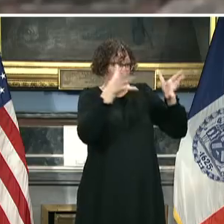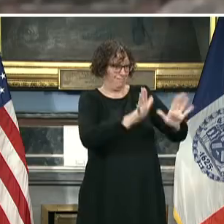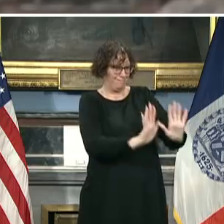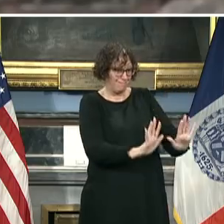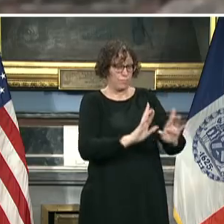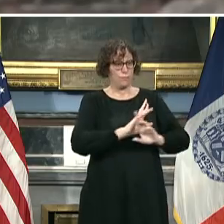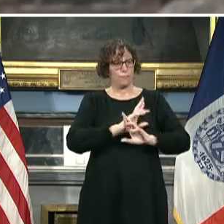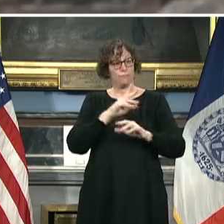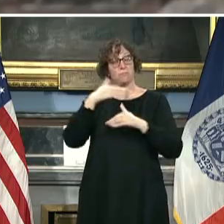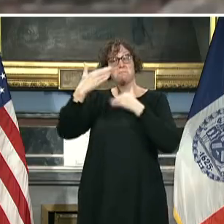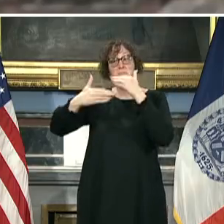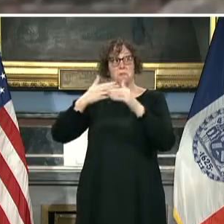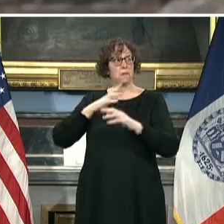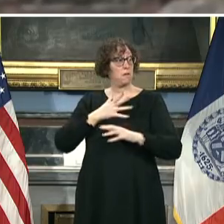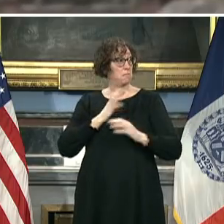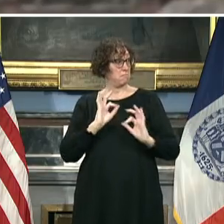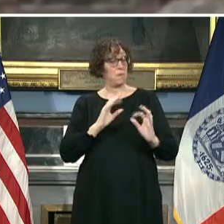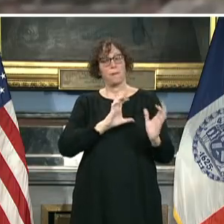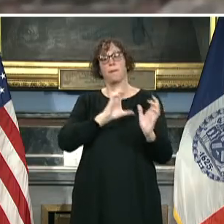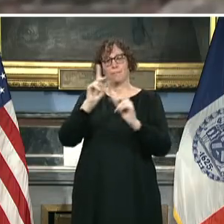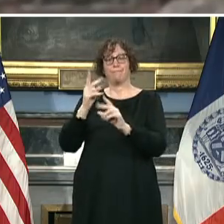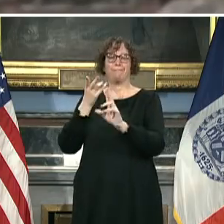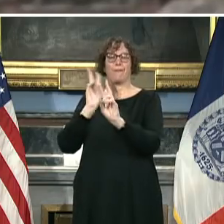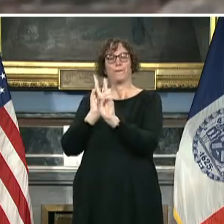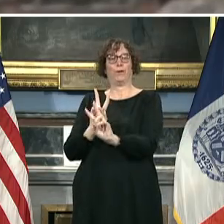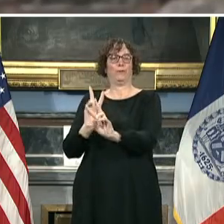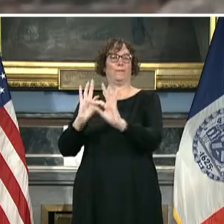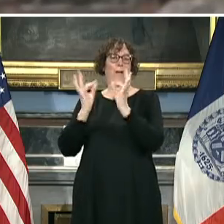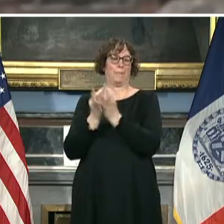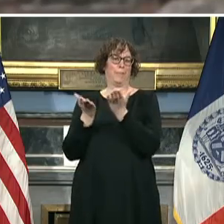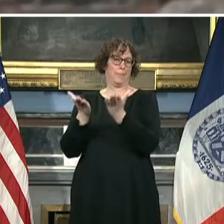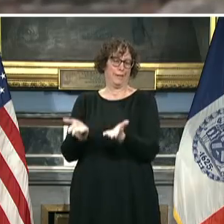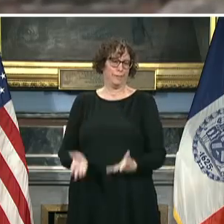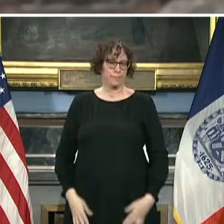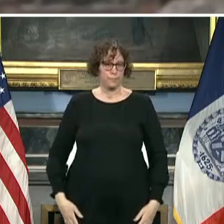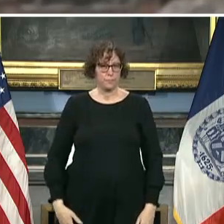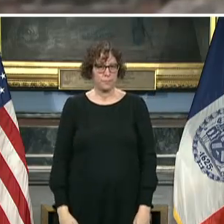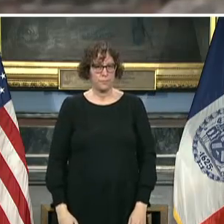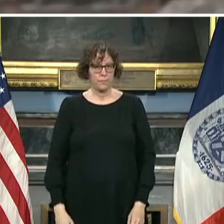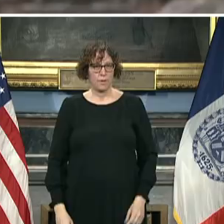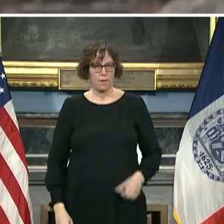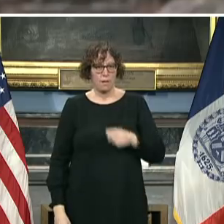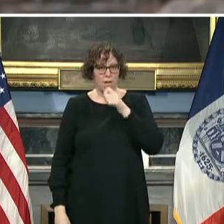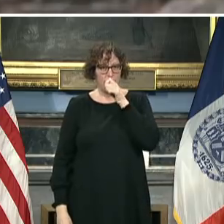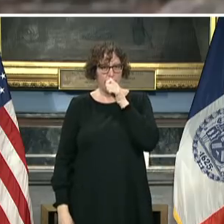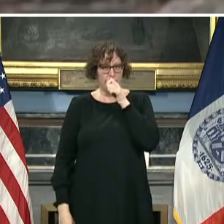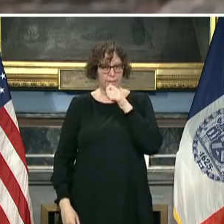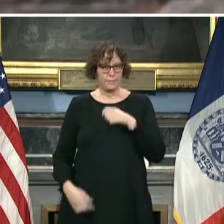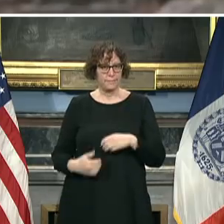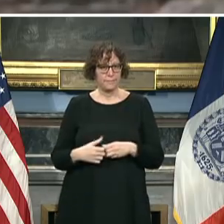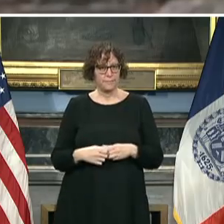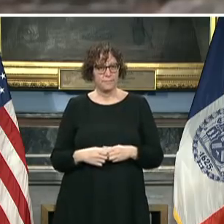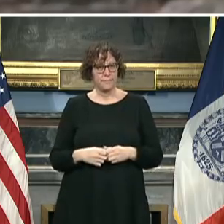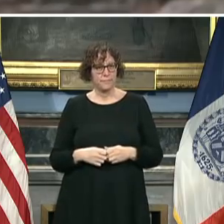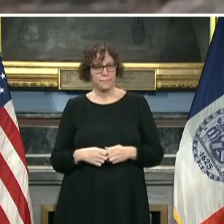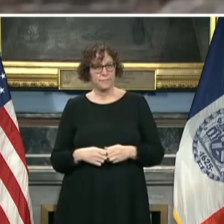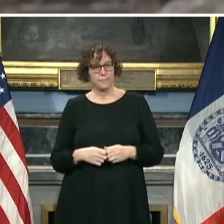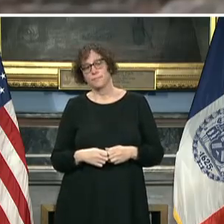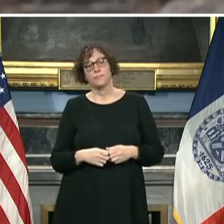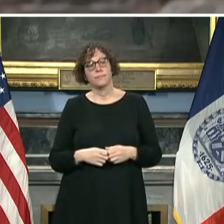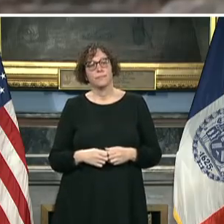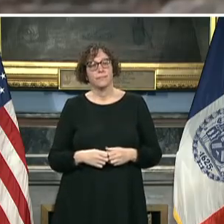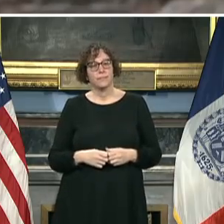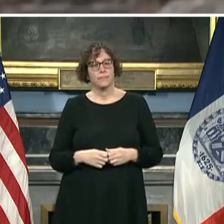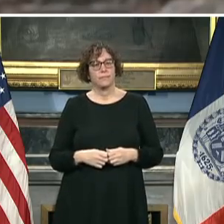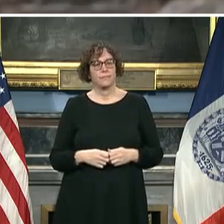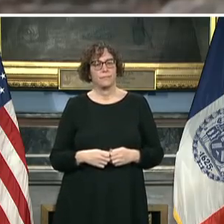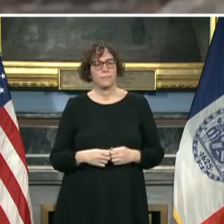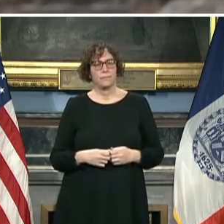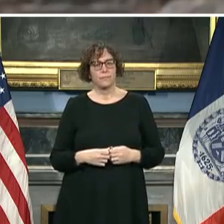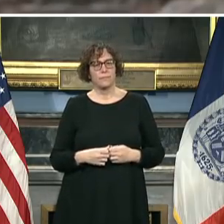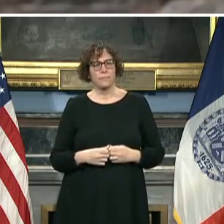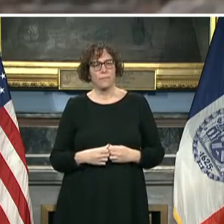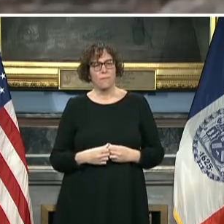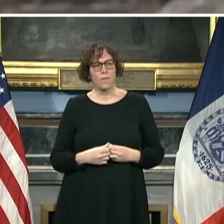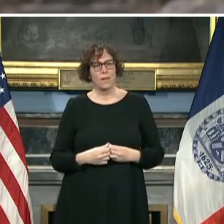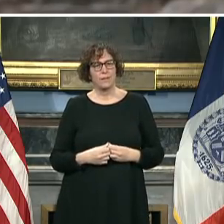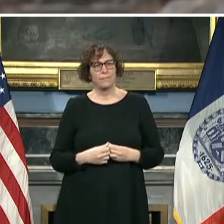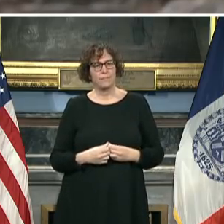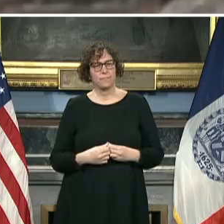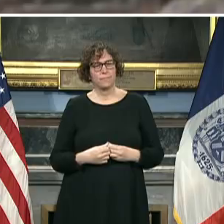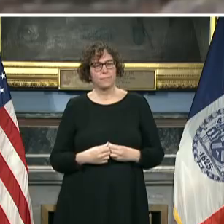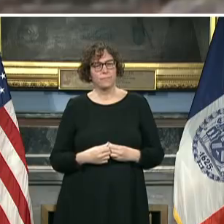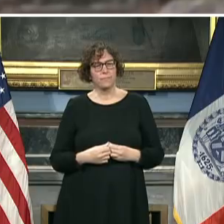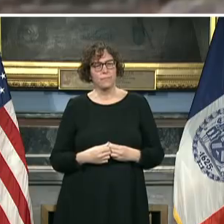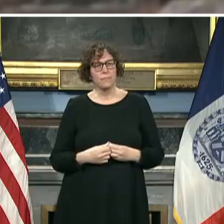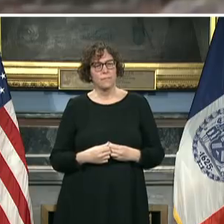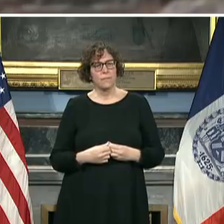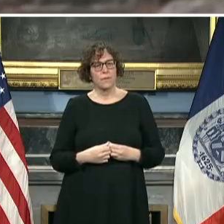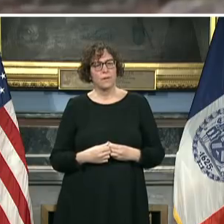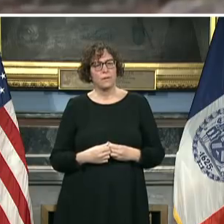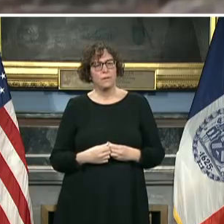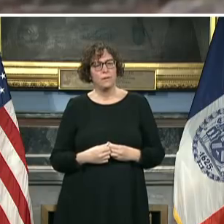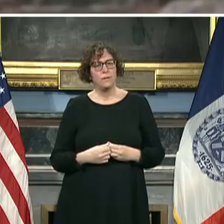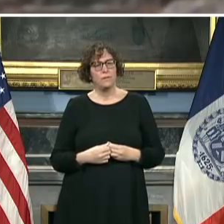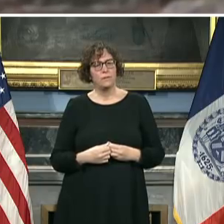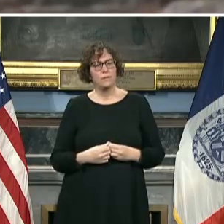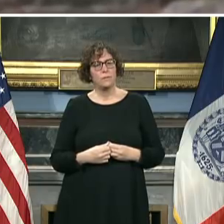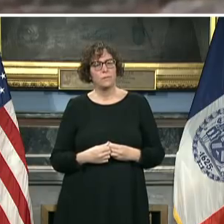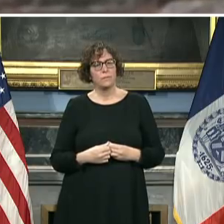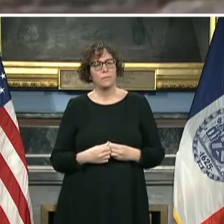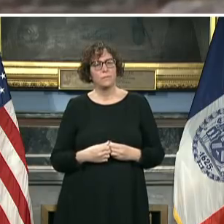HERE W.E GO